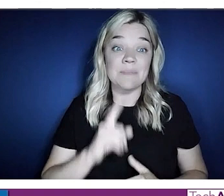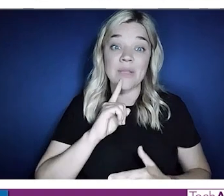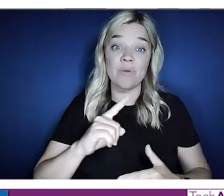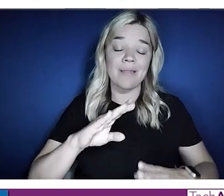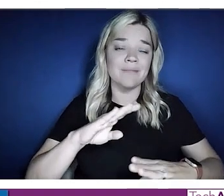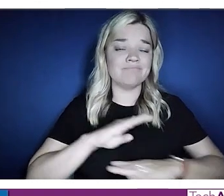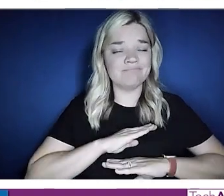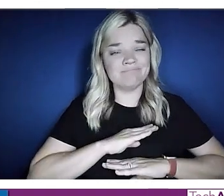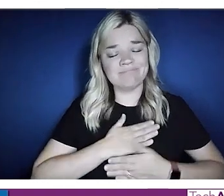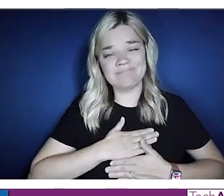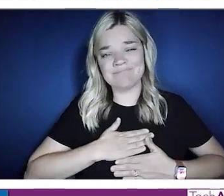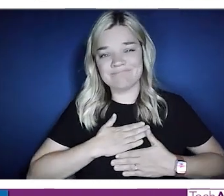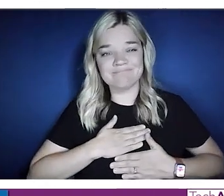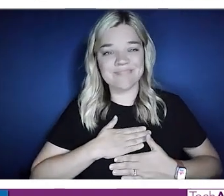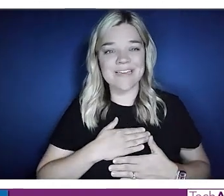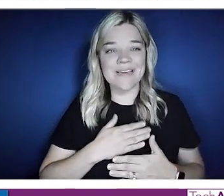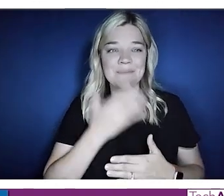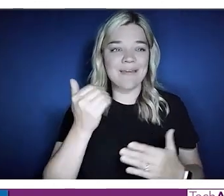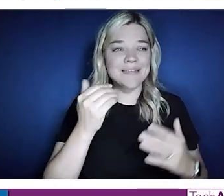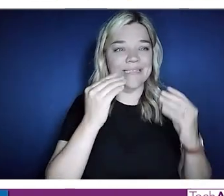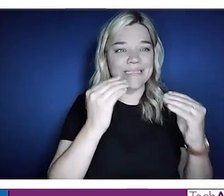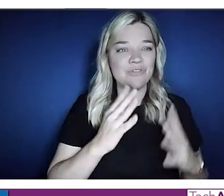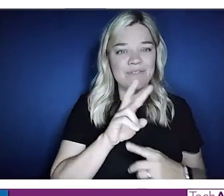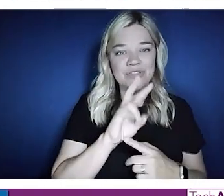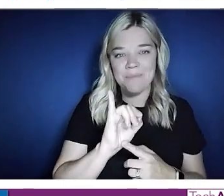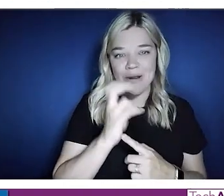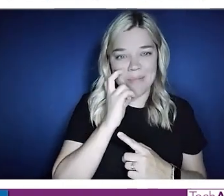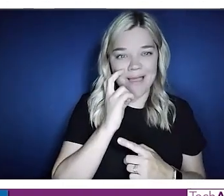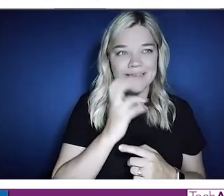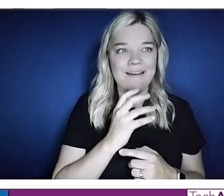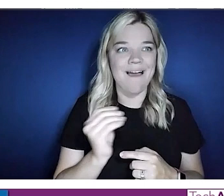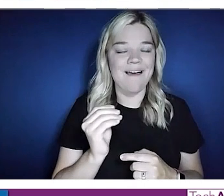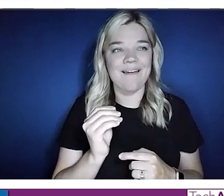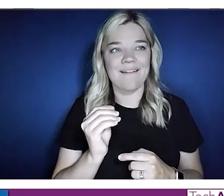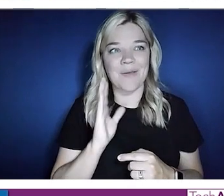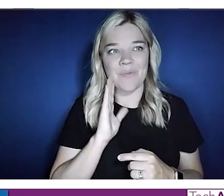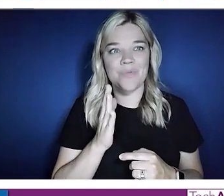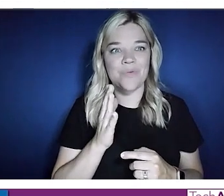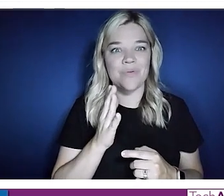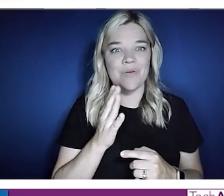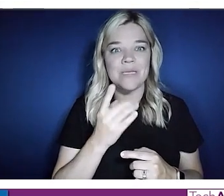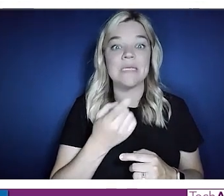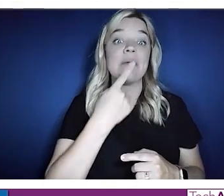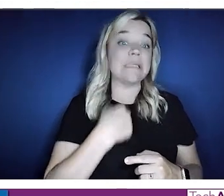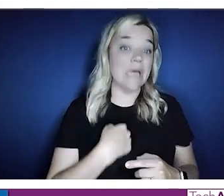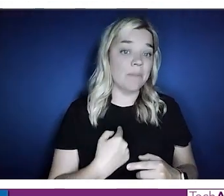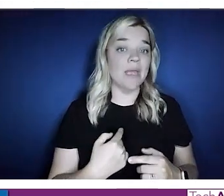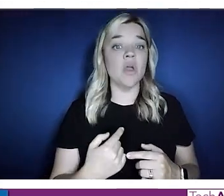because as a teacher of the visually impaired and blind, I would get told, oh, you are using this new software.